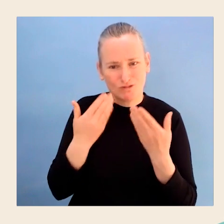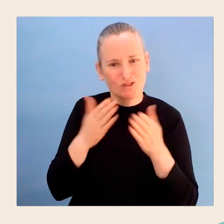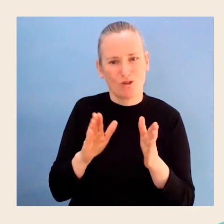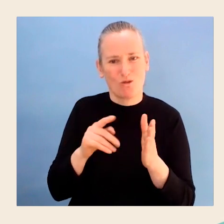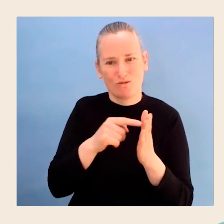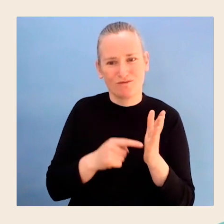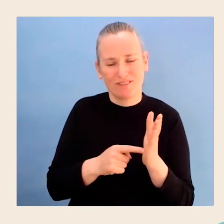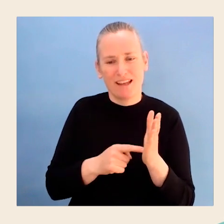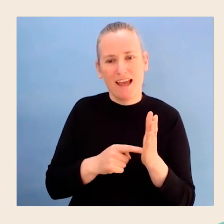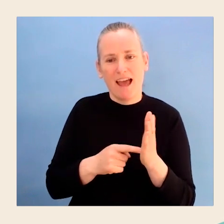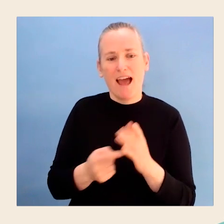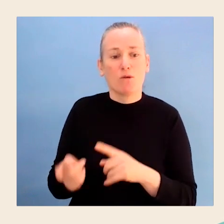And I will say with Alice,